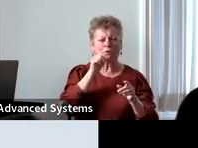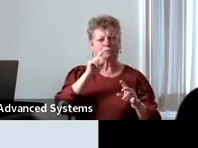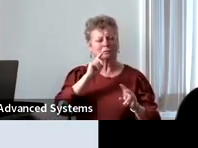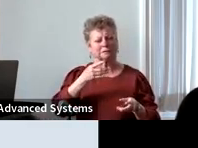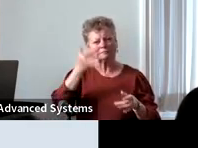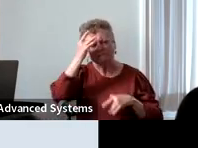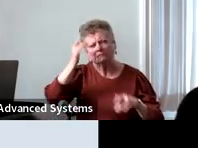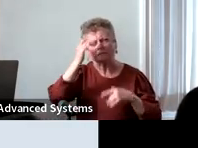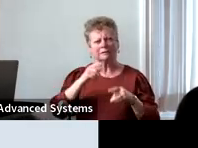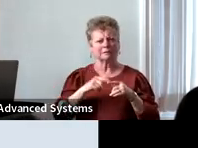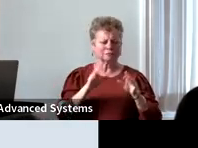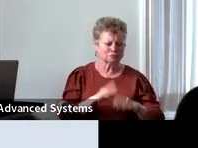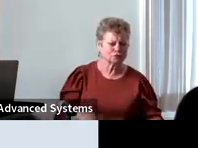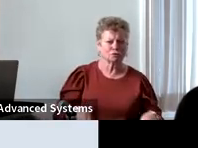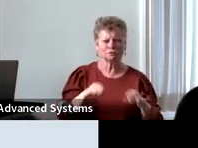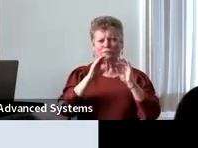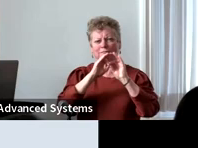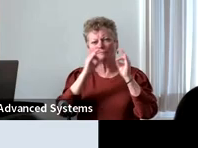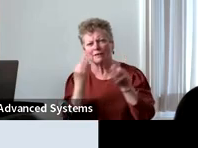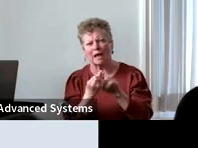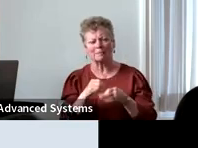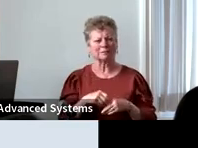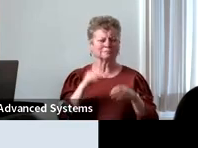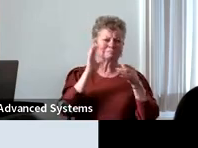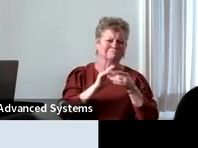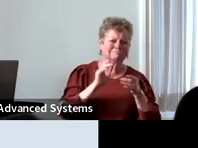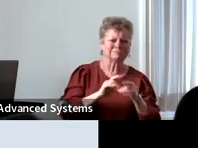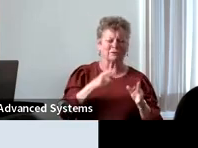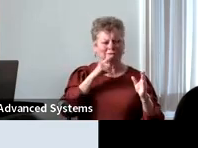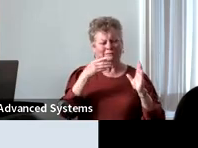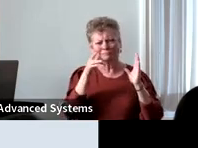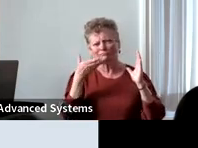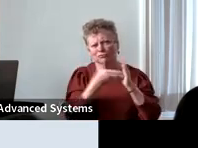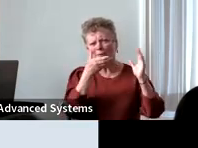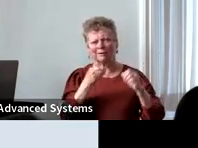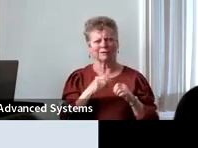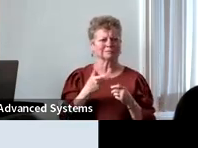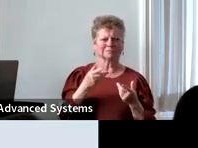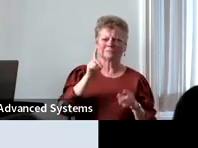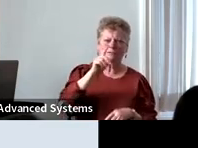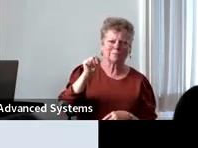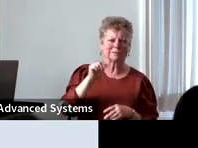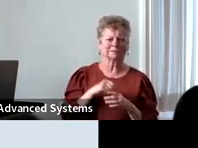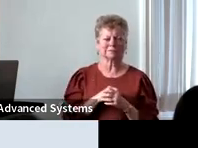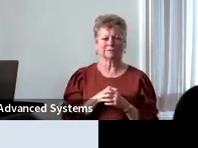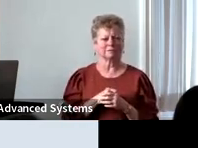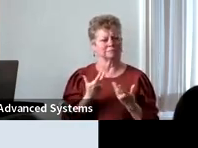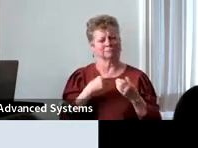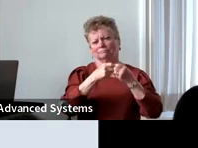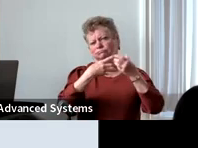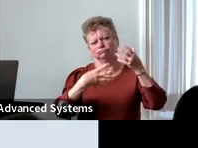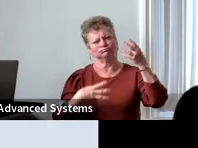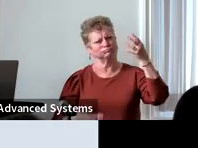children, families, stories of disabilities, discrimination and so on and so forth.